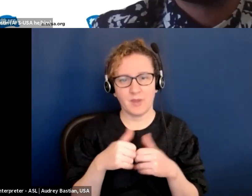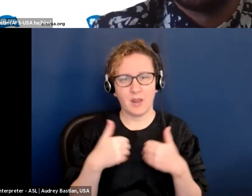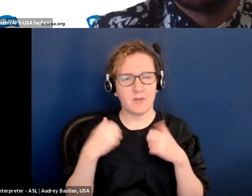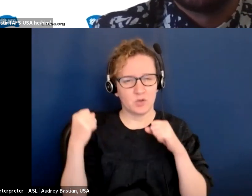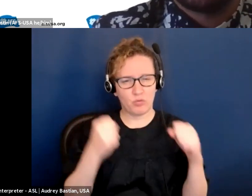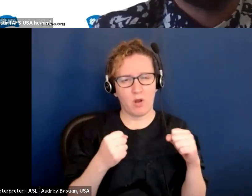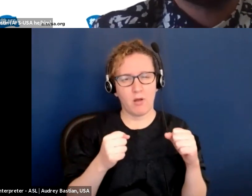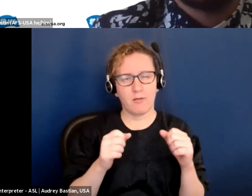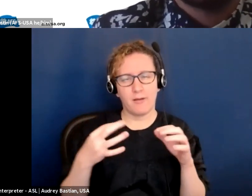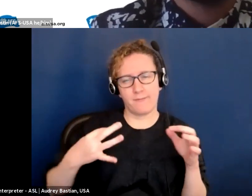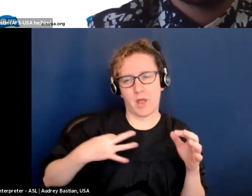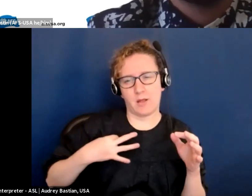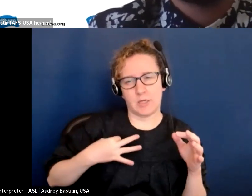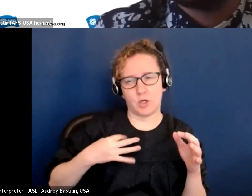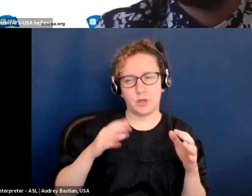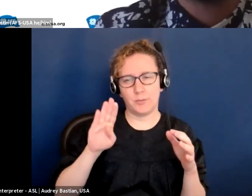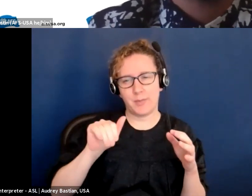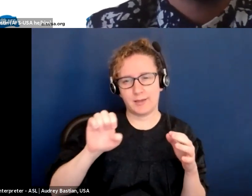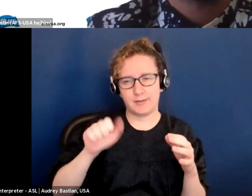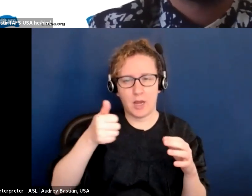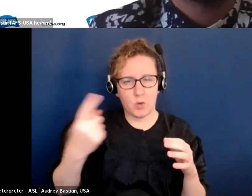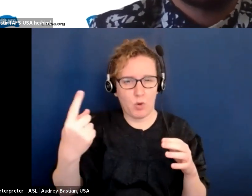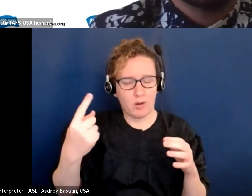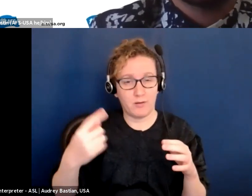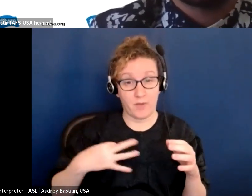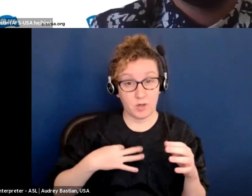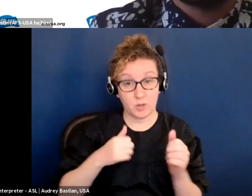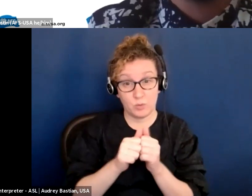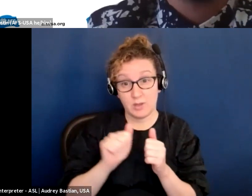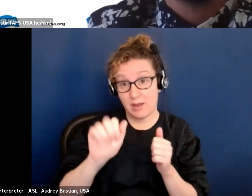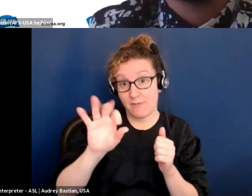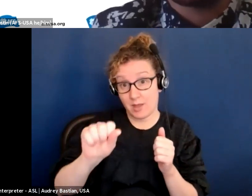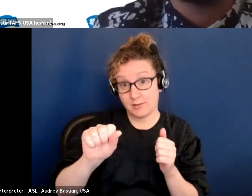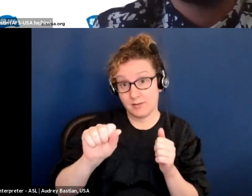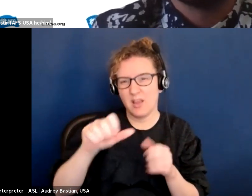base. Anyone who volunteers with AFS, they can get involved in their local chapter and